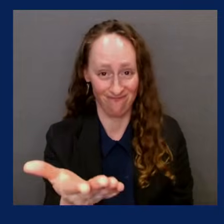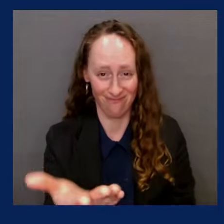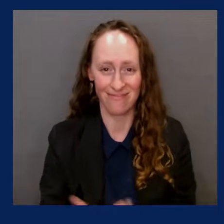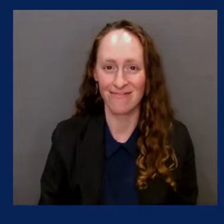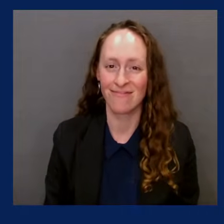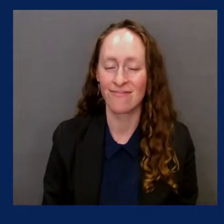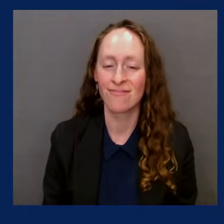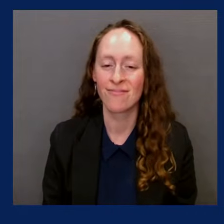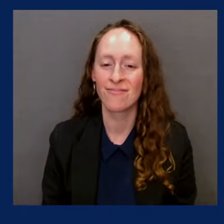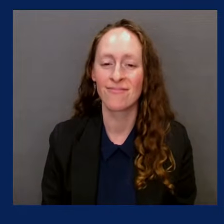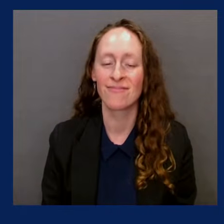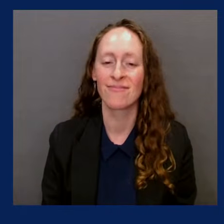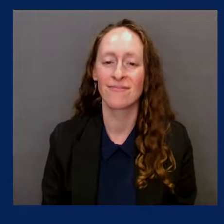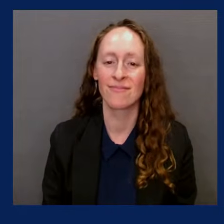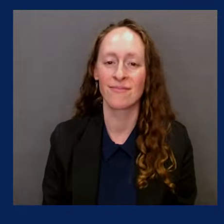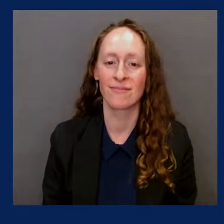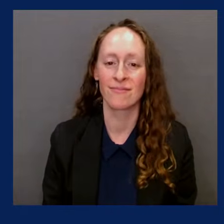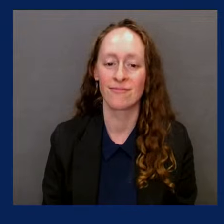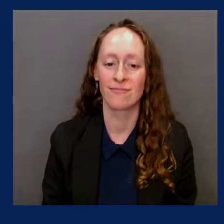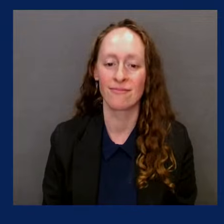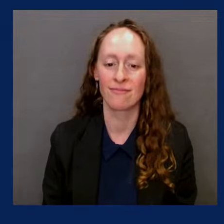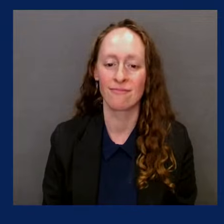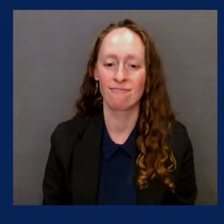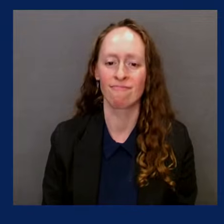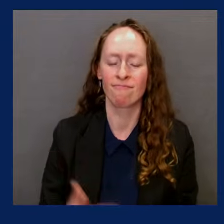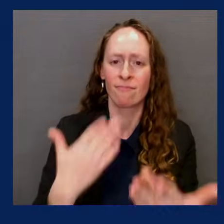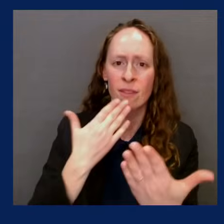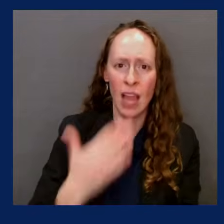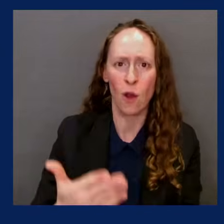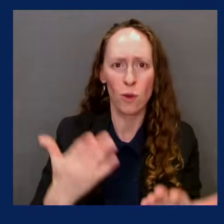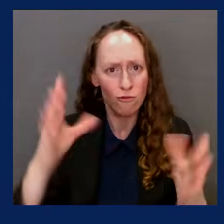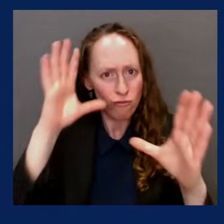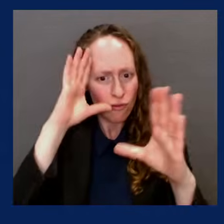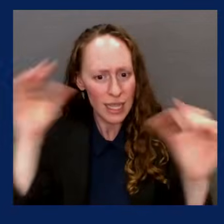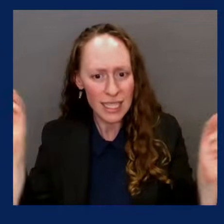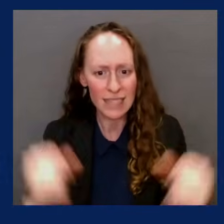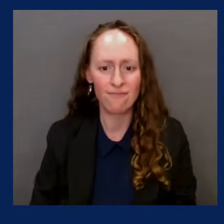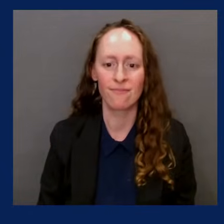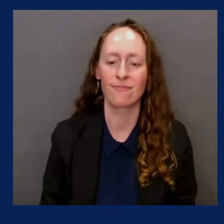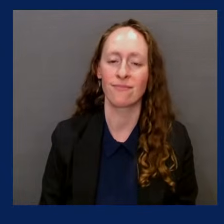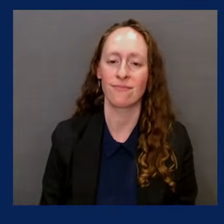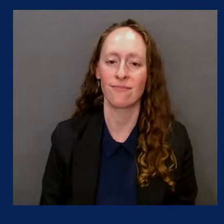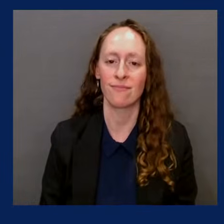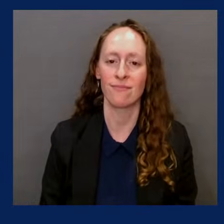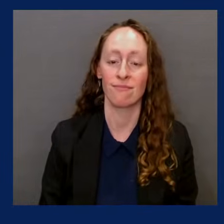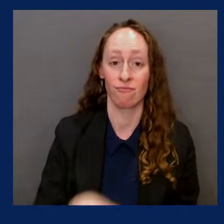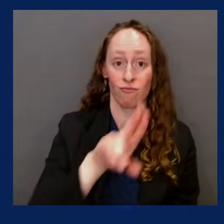Australia and the United States have stood together for more than a century. And it is indeed a great honor for me